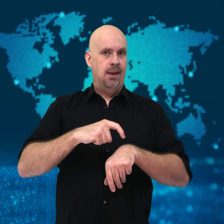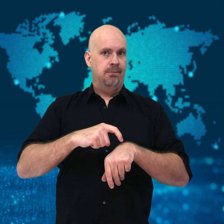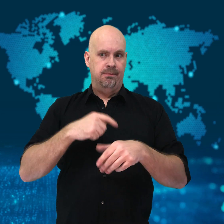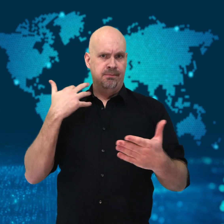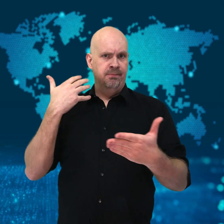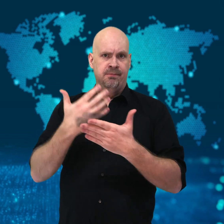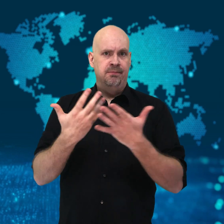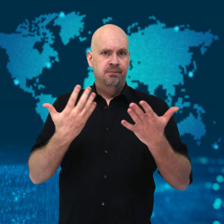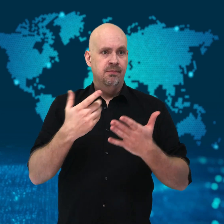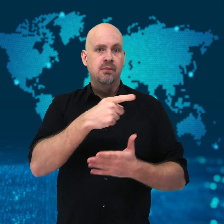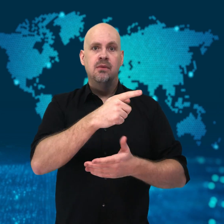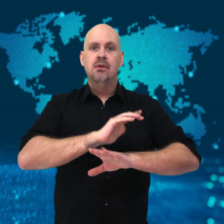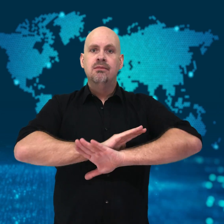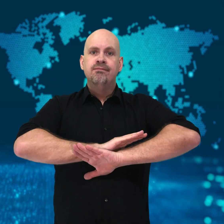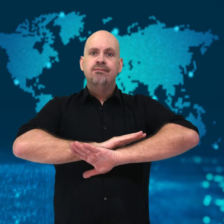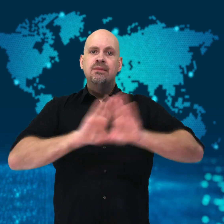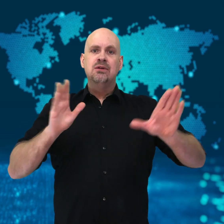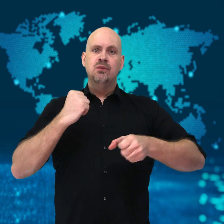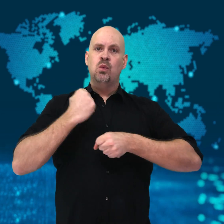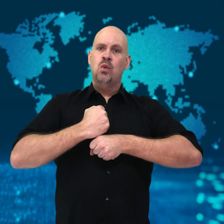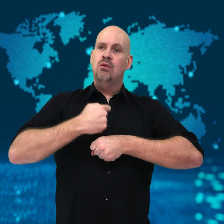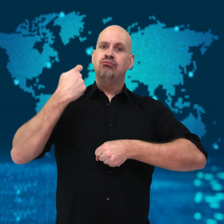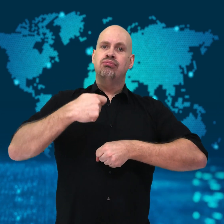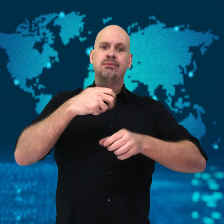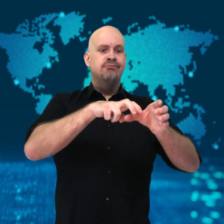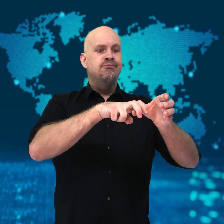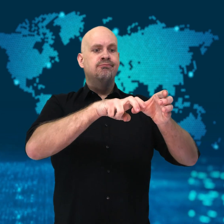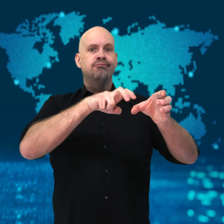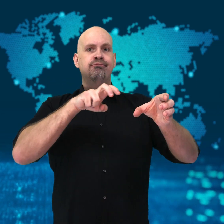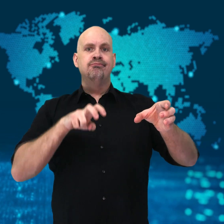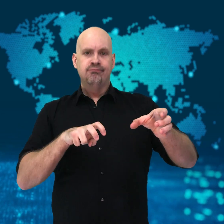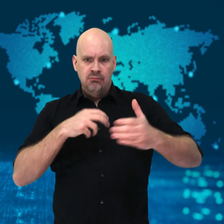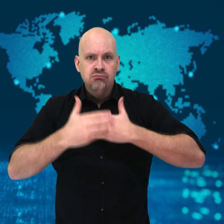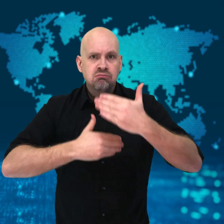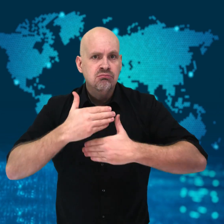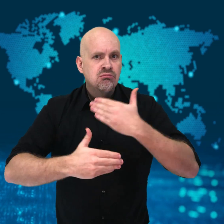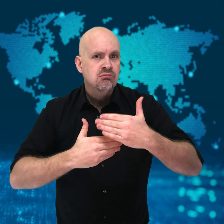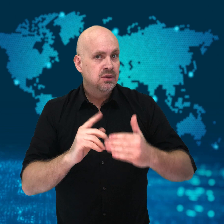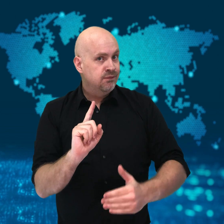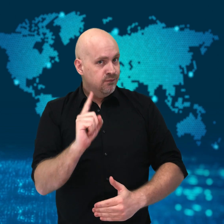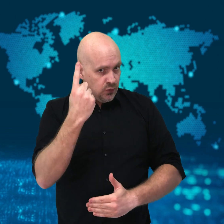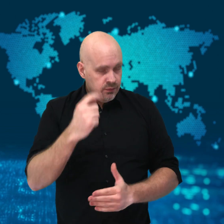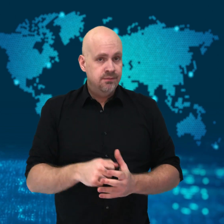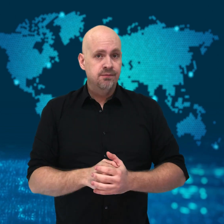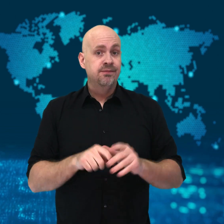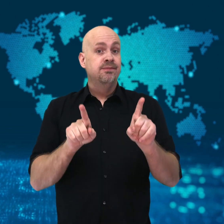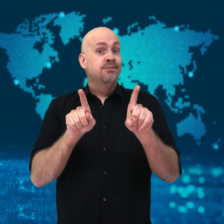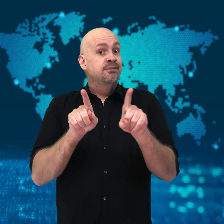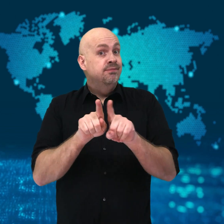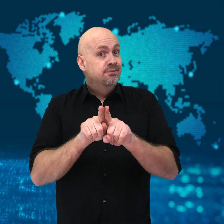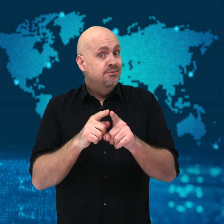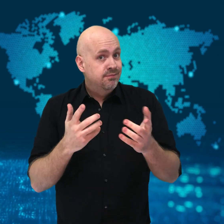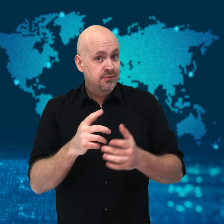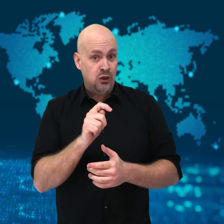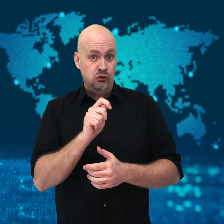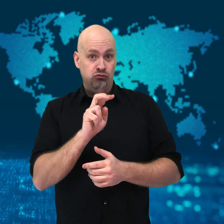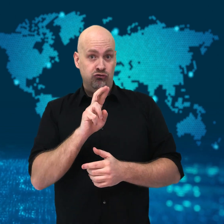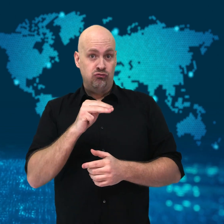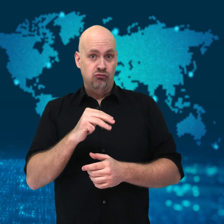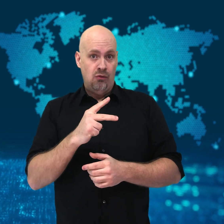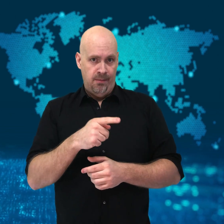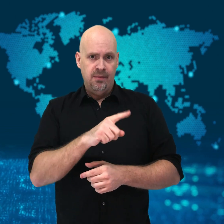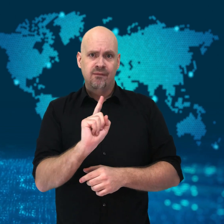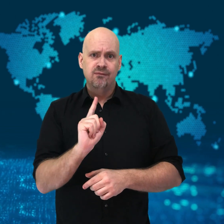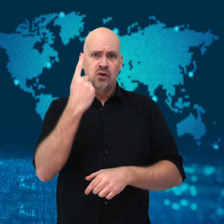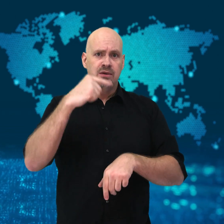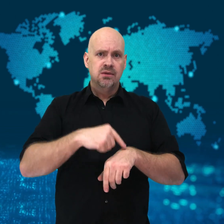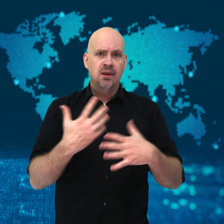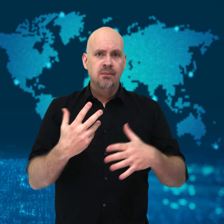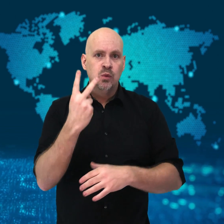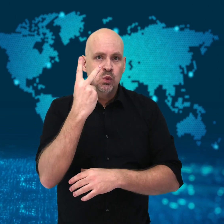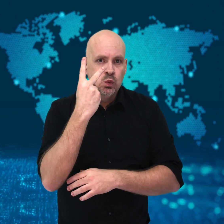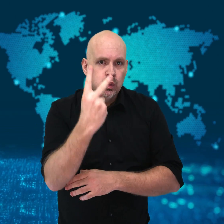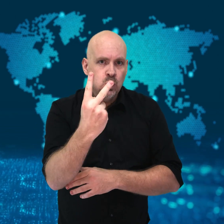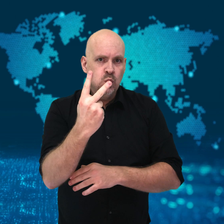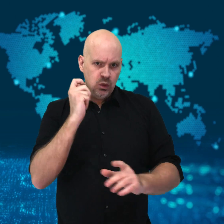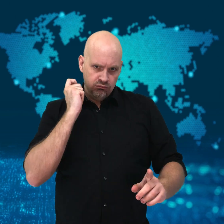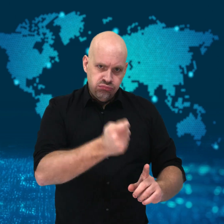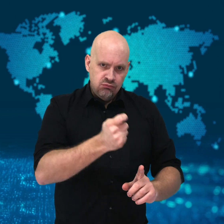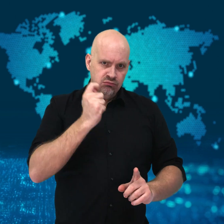Trump is also the first US President to be tried twice by the US Senate.